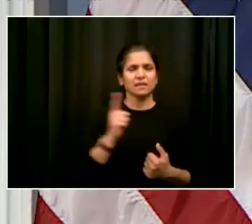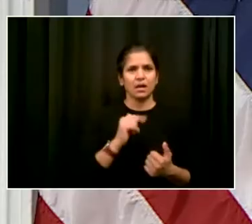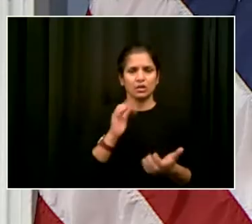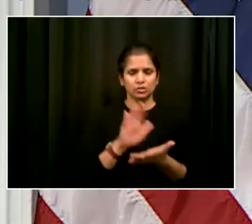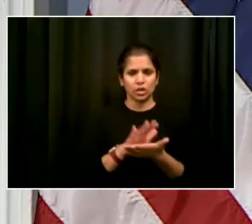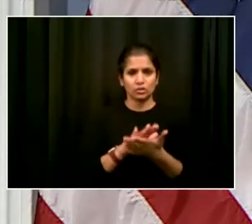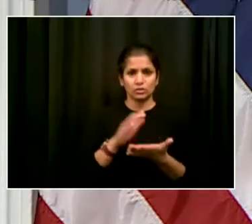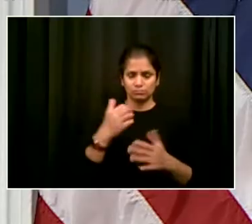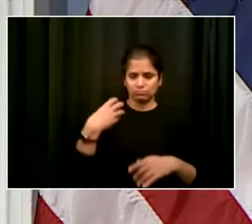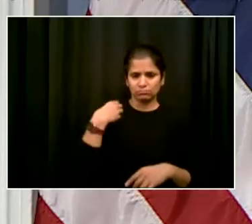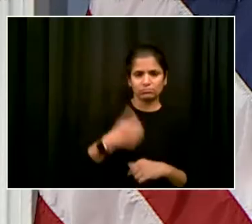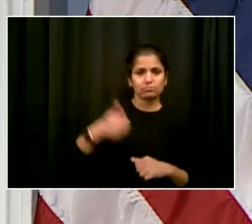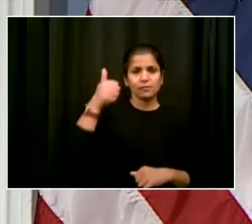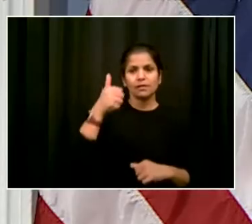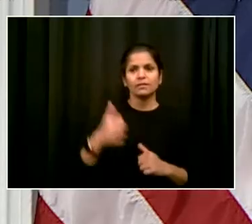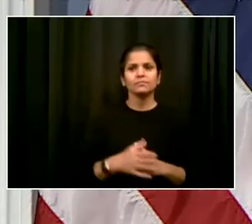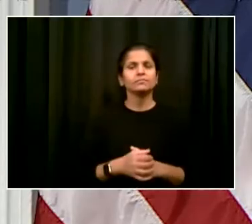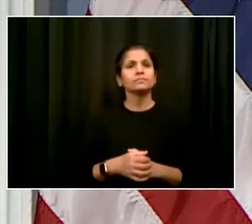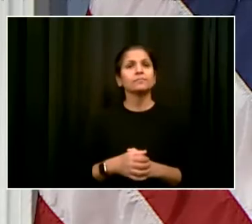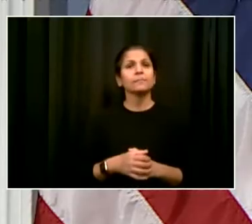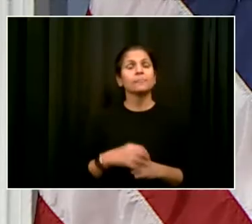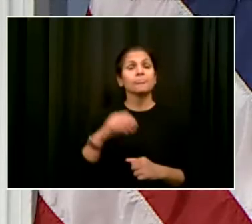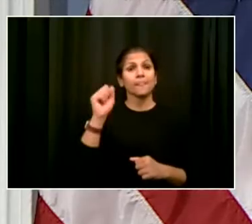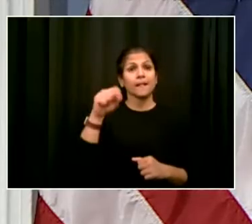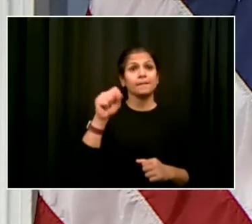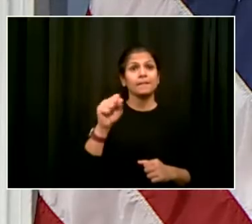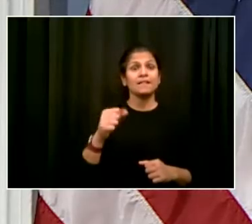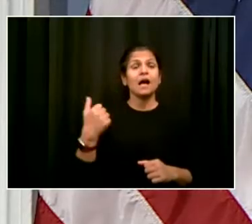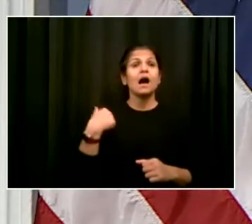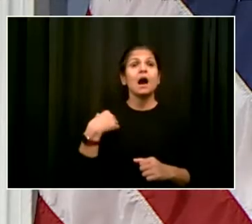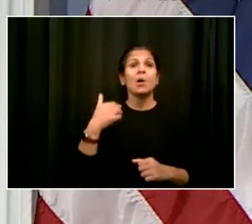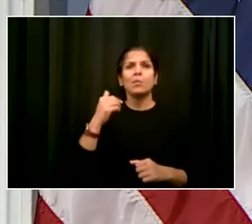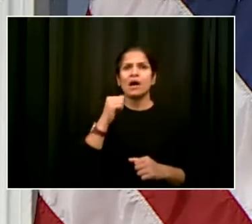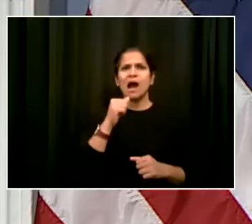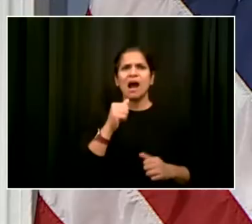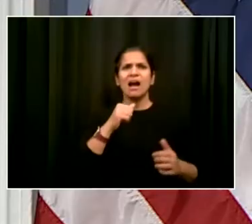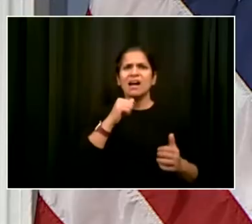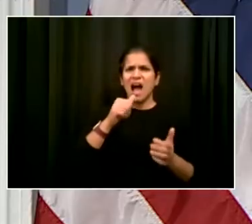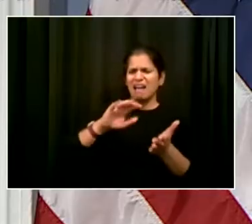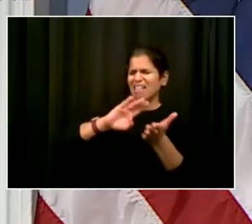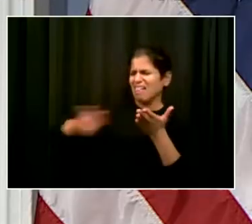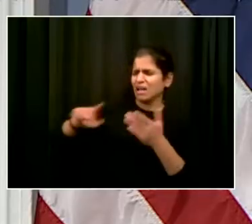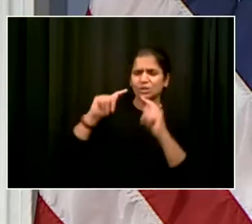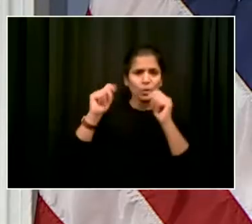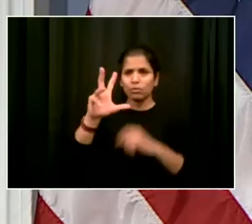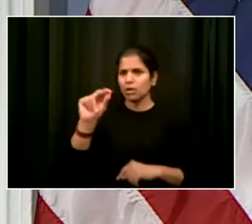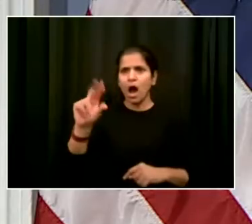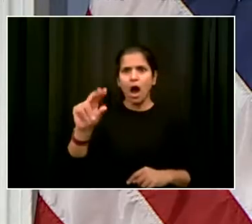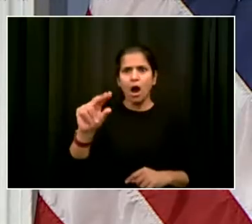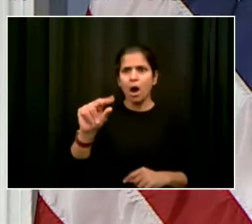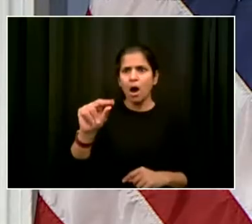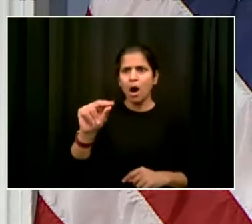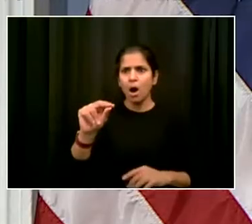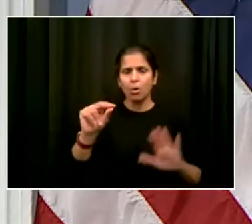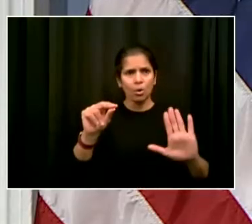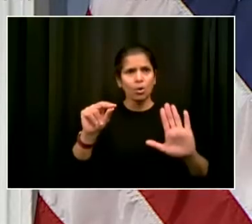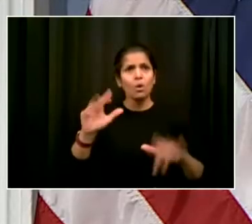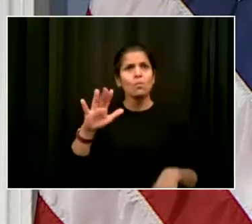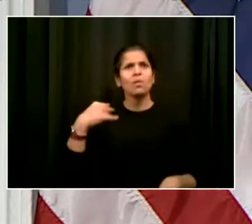DIGITAL CAN BE HELPFUL TO A LOT OF KIDS. GO AHEAD CHANNLLCEOROR . WE ARE BY NO